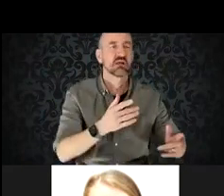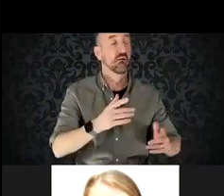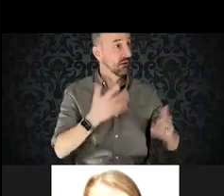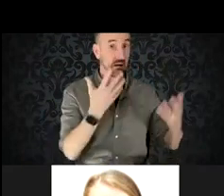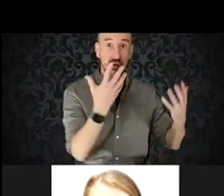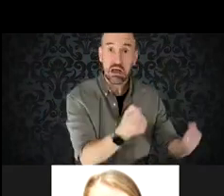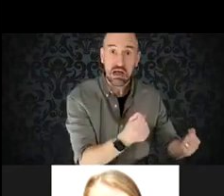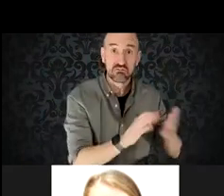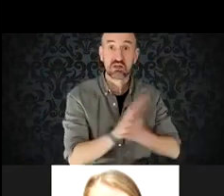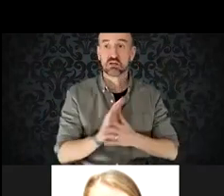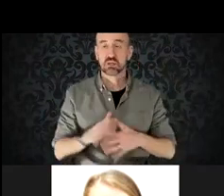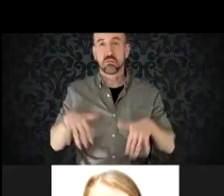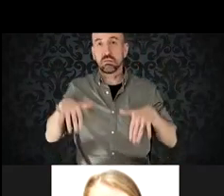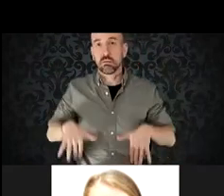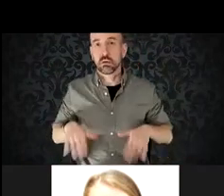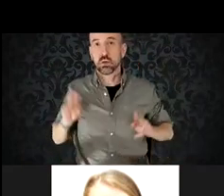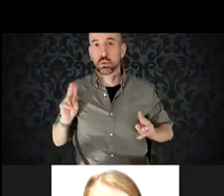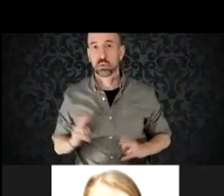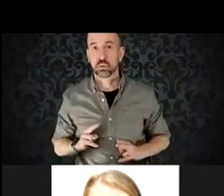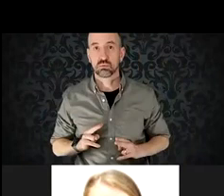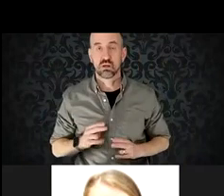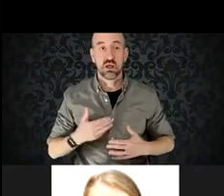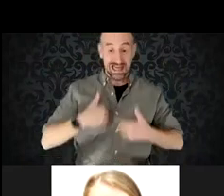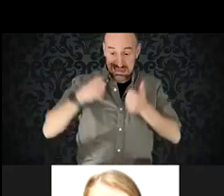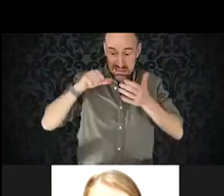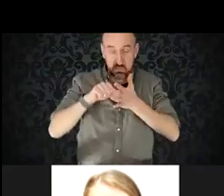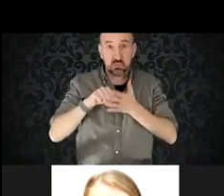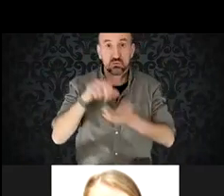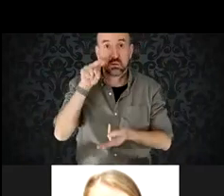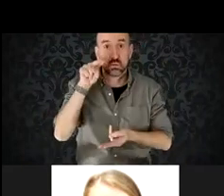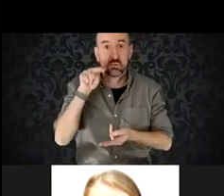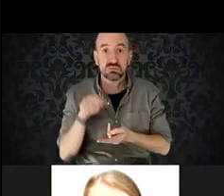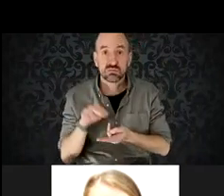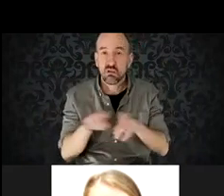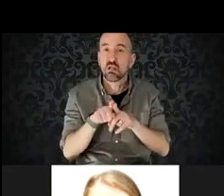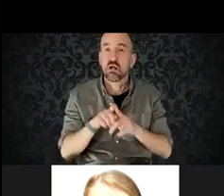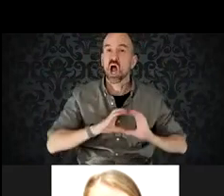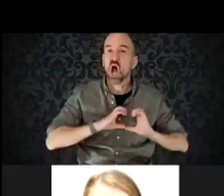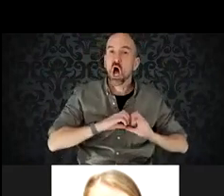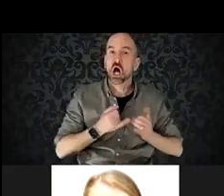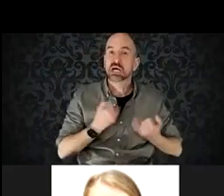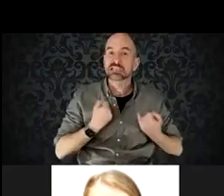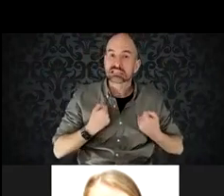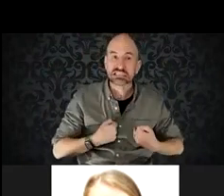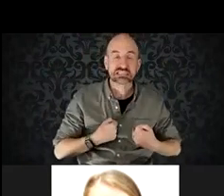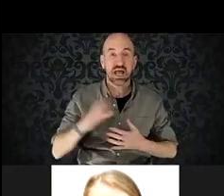Evidence has shown that isolation and loneliness is higher in 20 and €30. But being surrounded by green, perhaps with house plants or garden